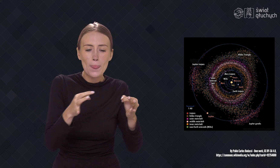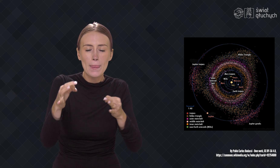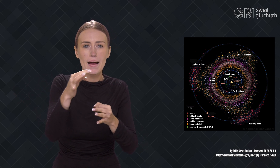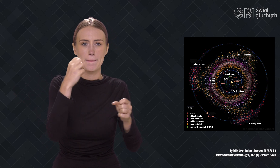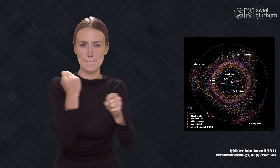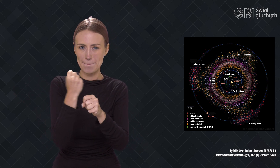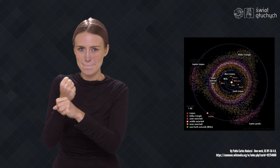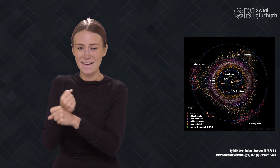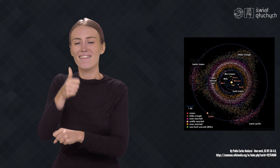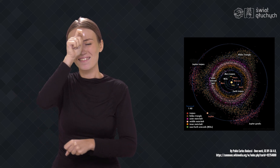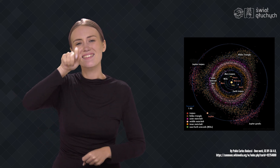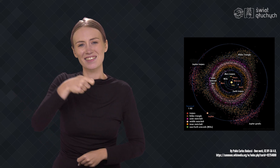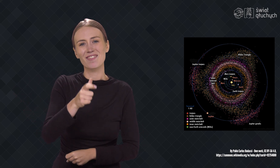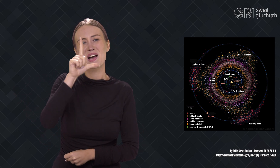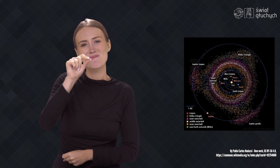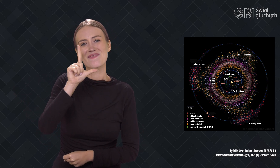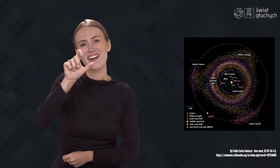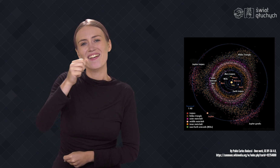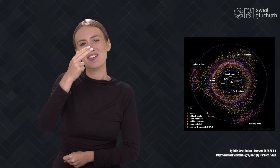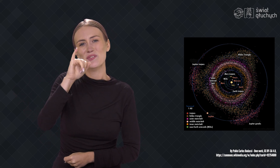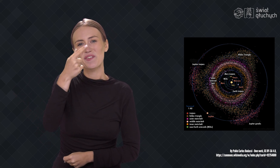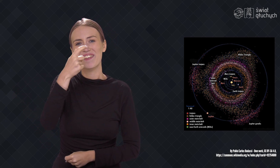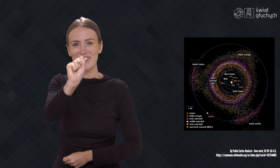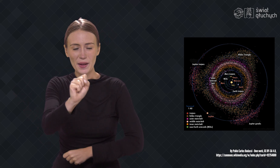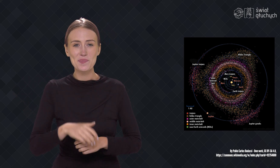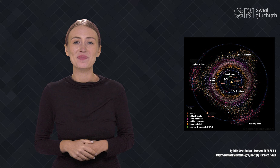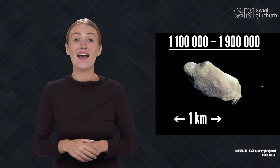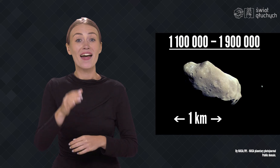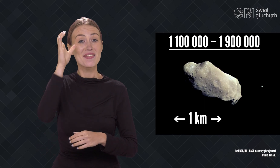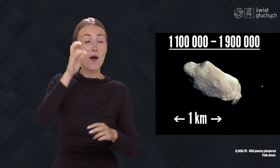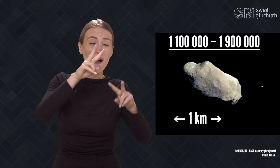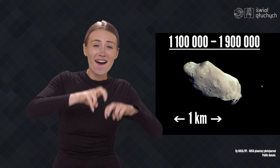In this area, many small rocky objects orbit called asteroids. Scientists believe